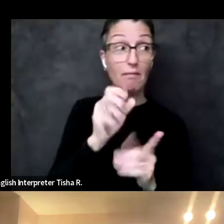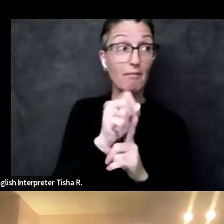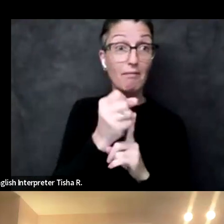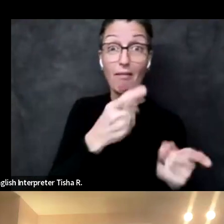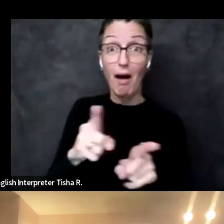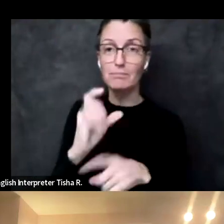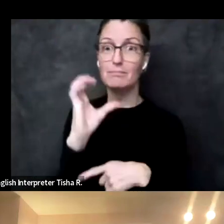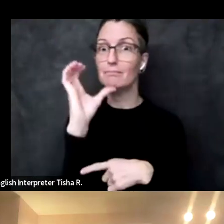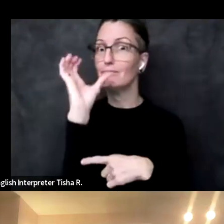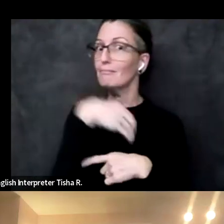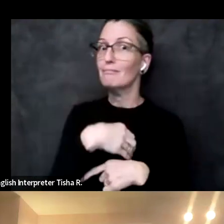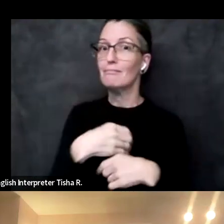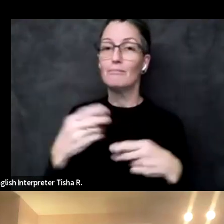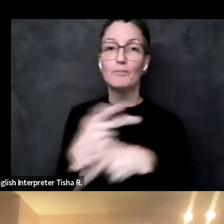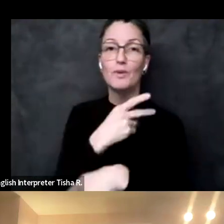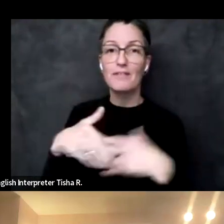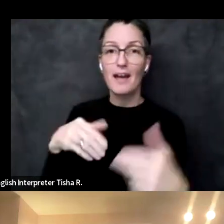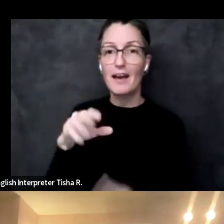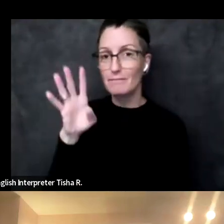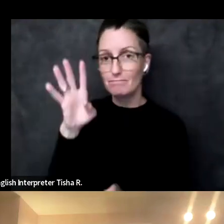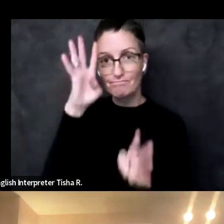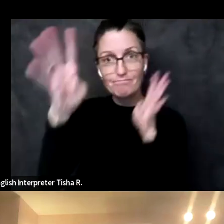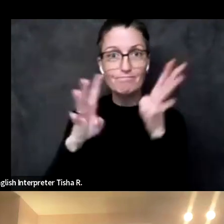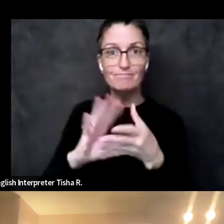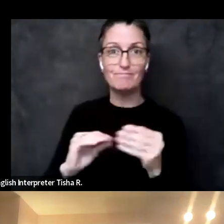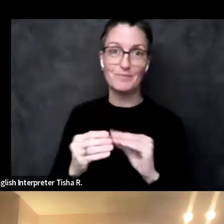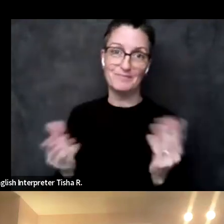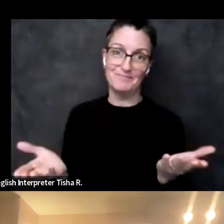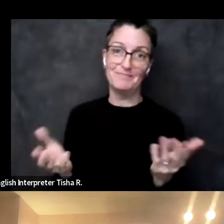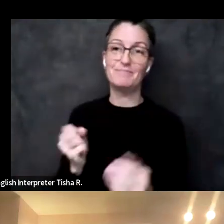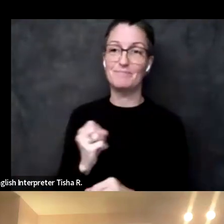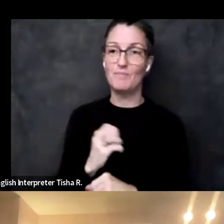So that's what I've been doing since I started. And that's what